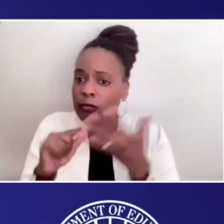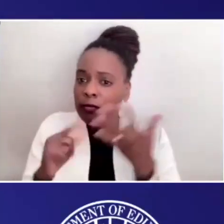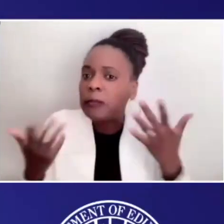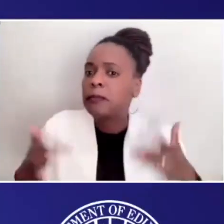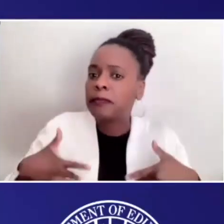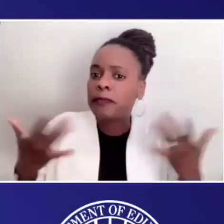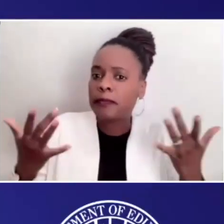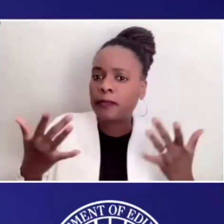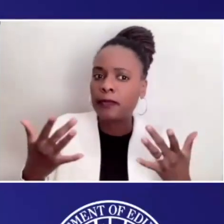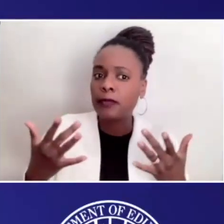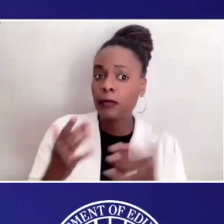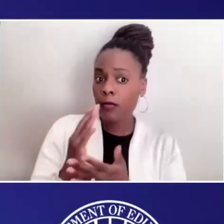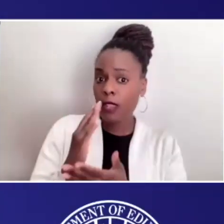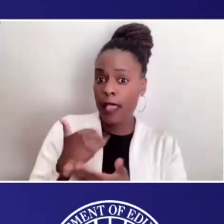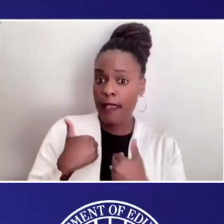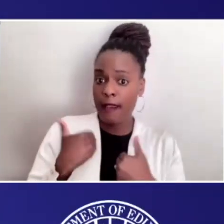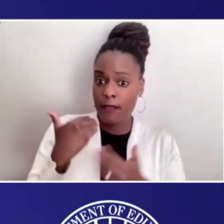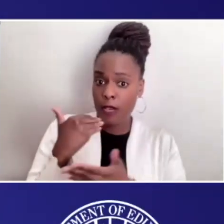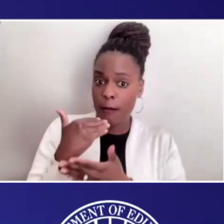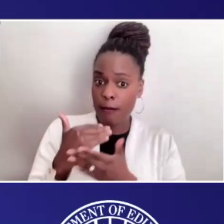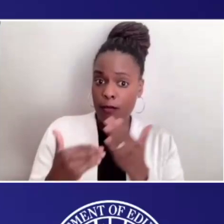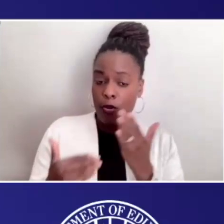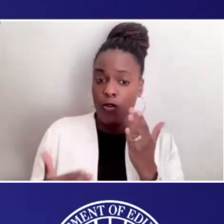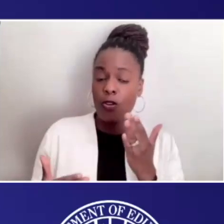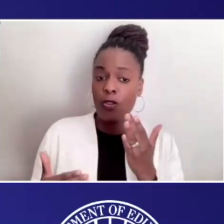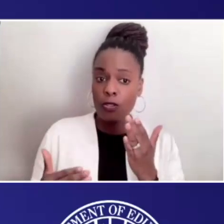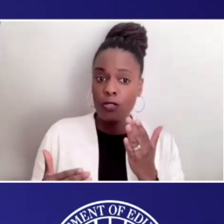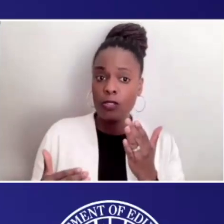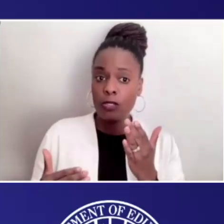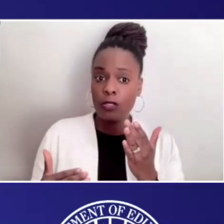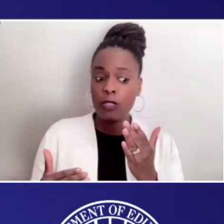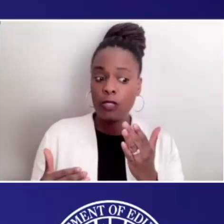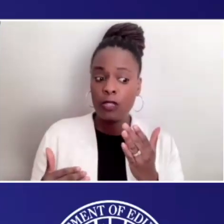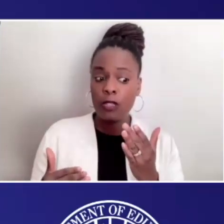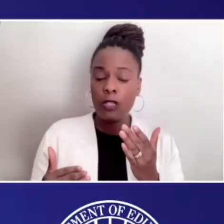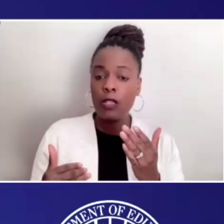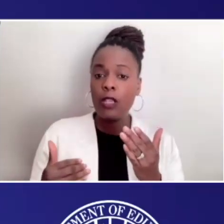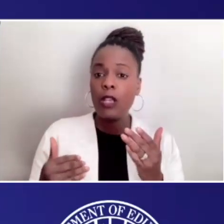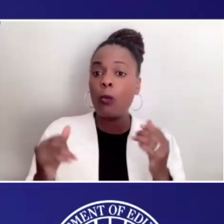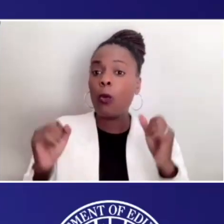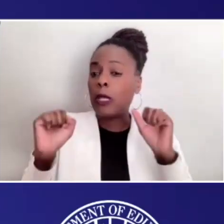Are there pieces that we have the discretion to change?